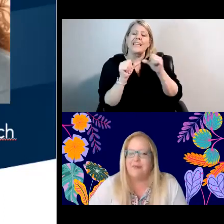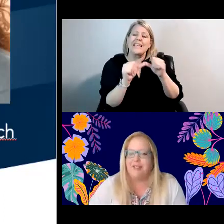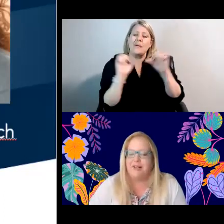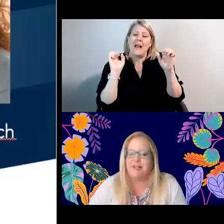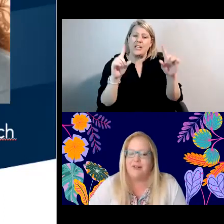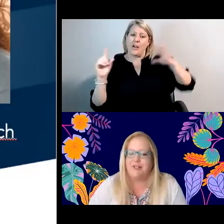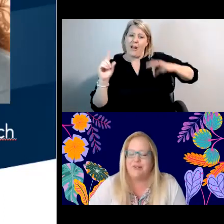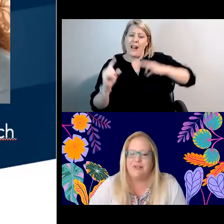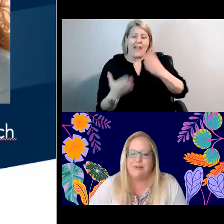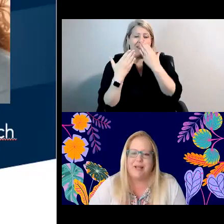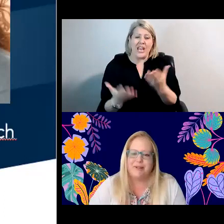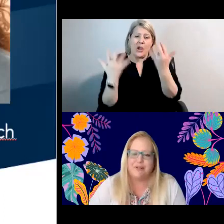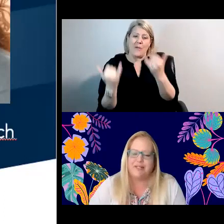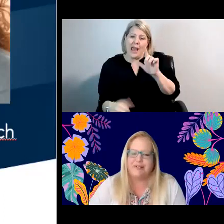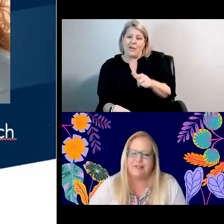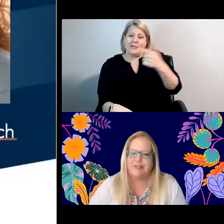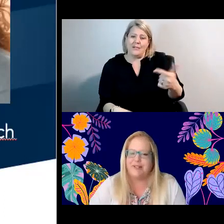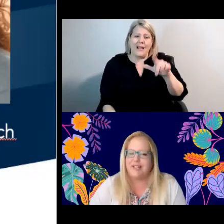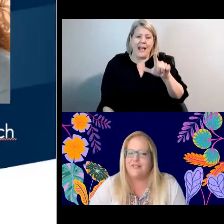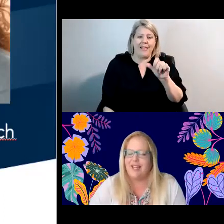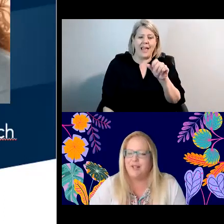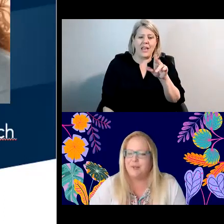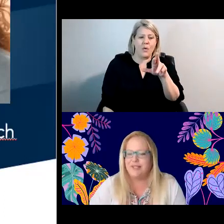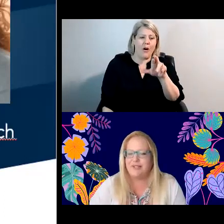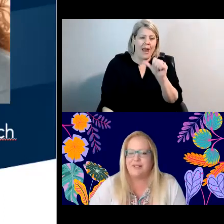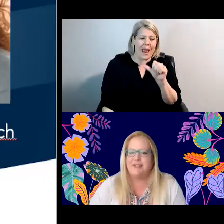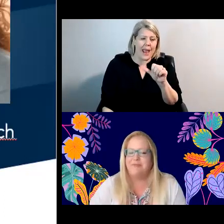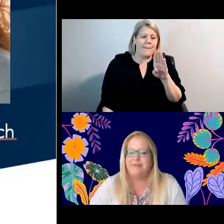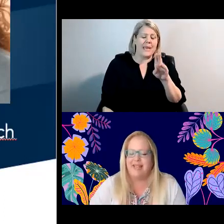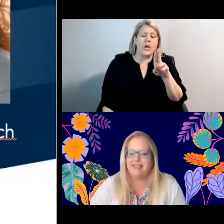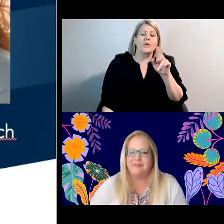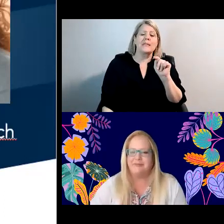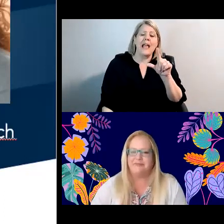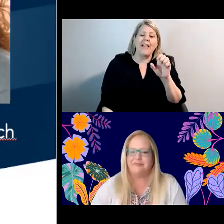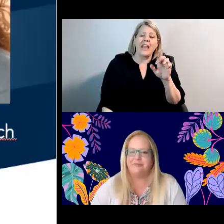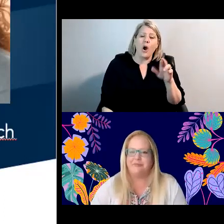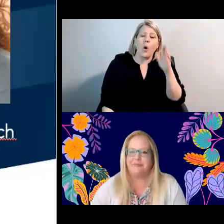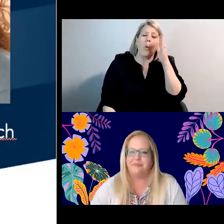I'm going to turn it over to Laura Butler who will introduce herself and our presenters. Thanks.